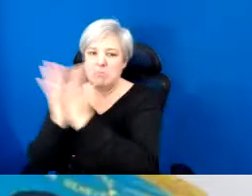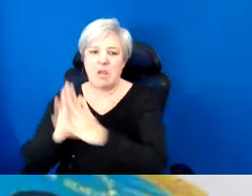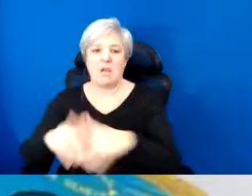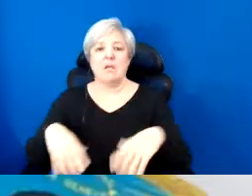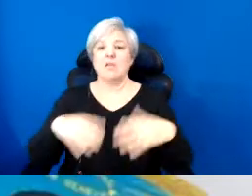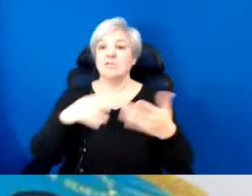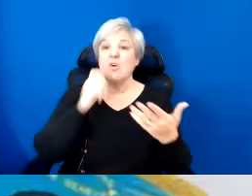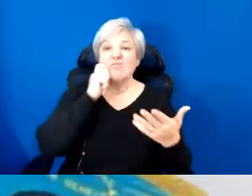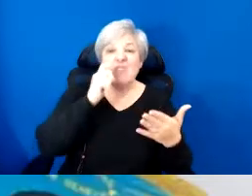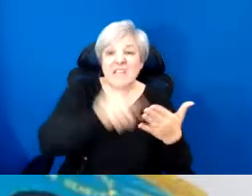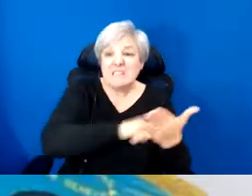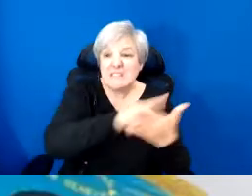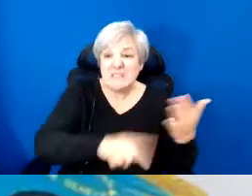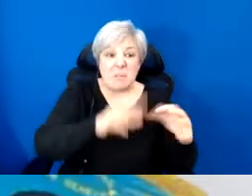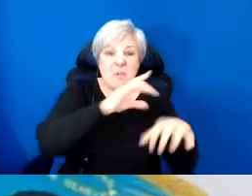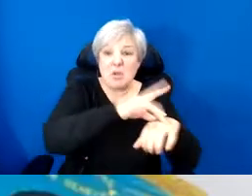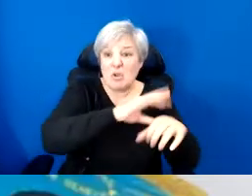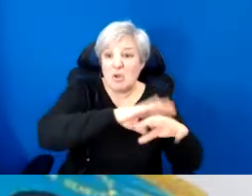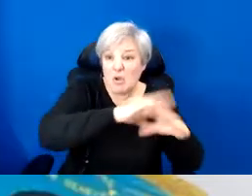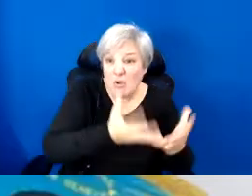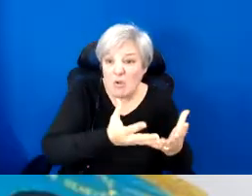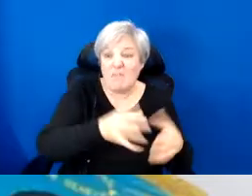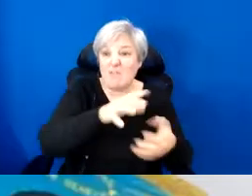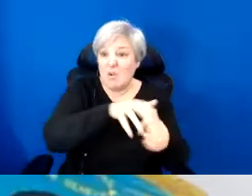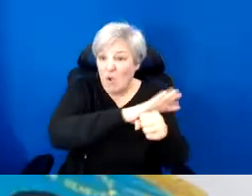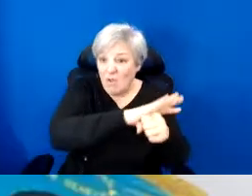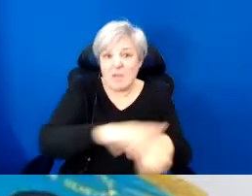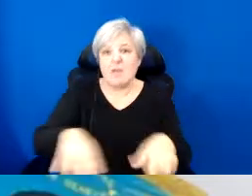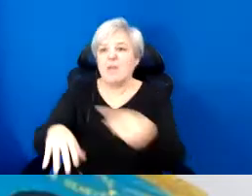and further heightened awareness and focus on racial inequalities.